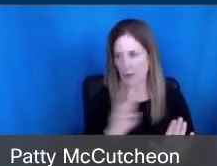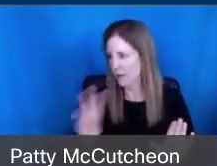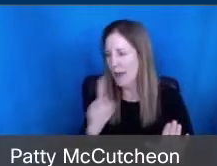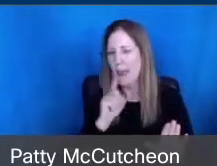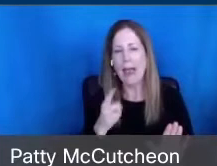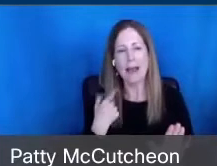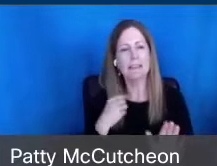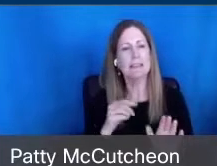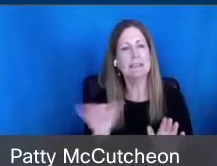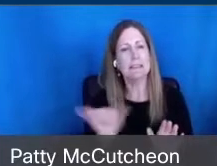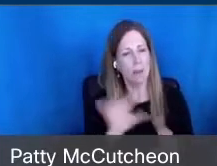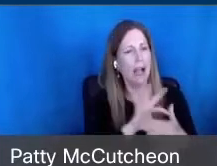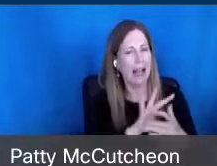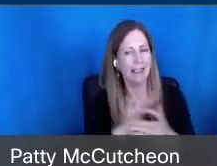And Elly, why don't you tell us more about that?